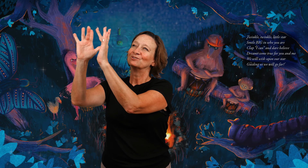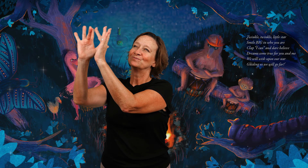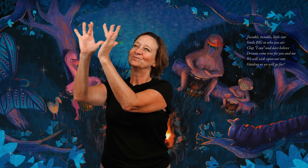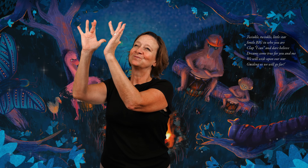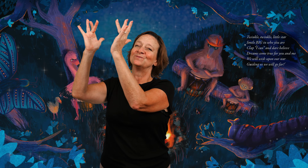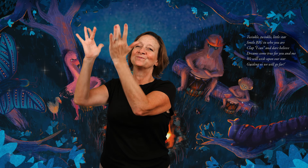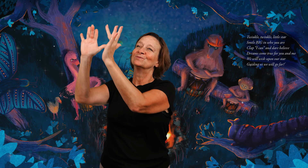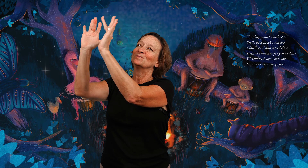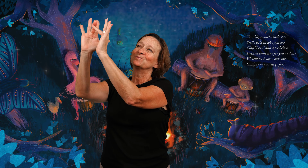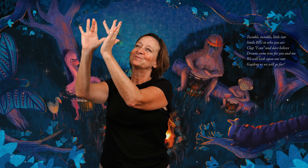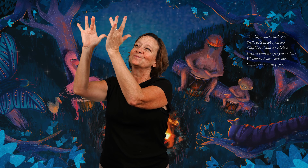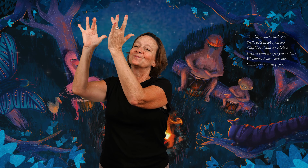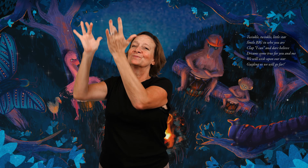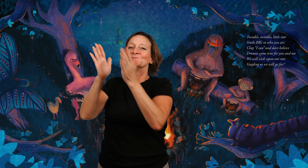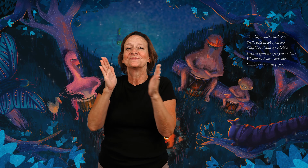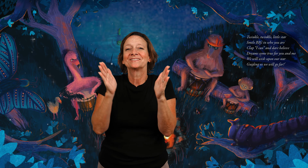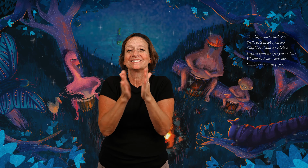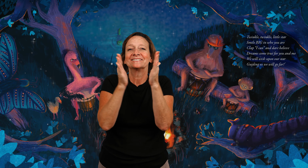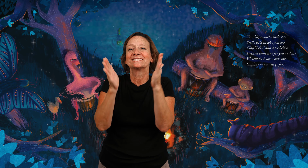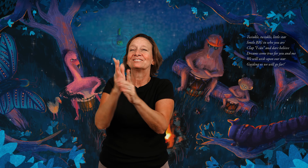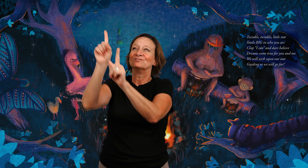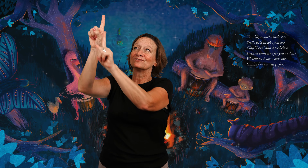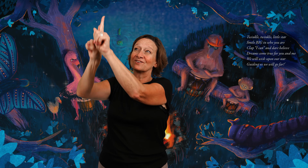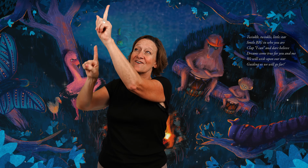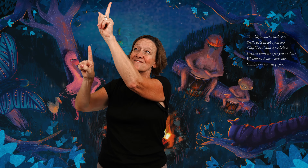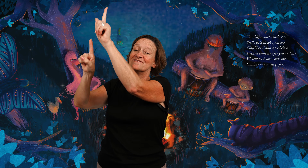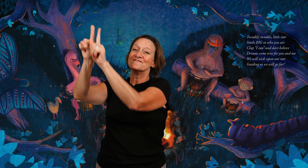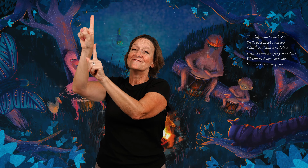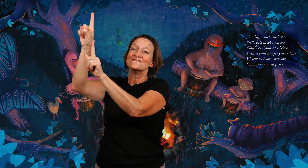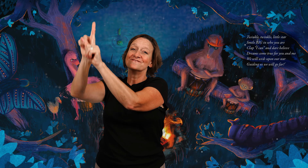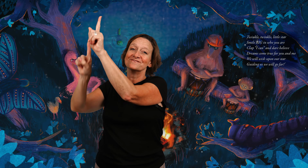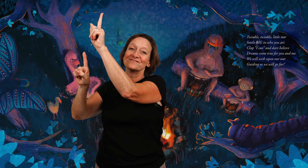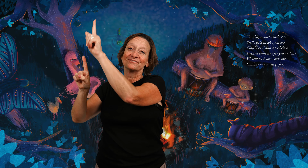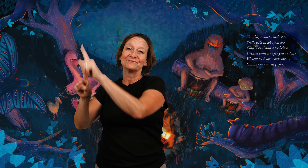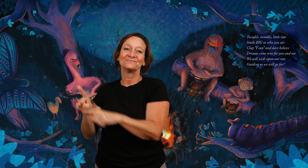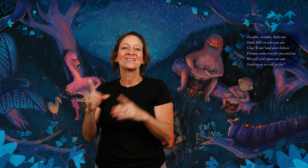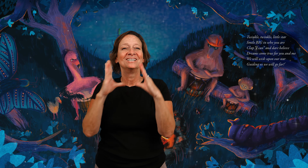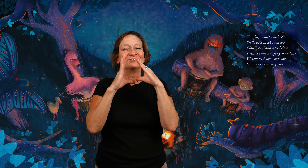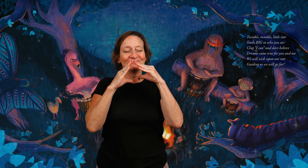Twinkle, twinkle, little star